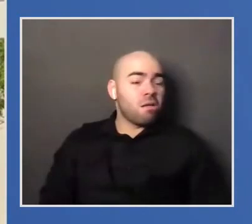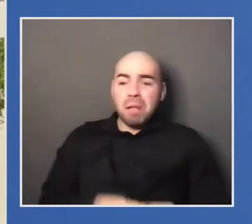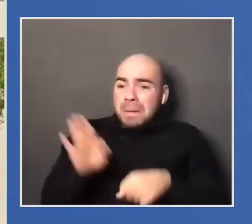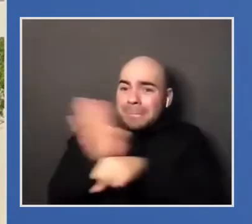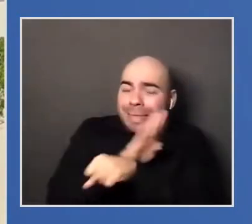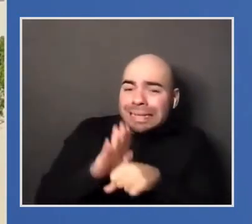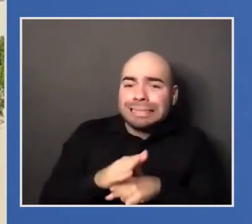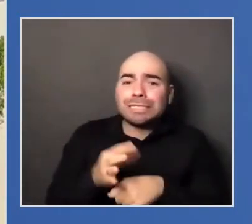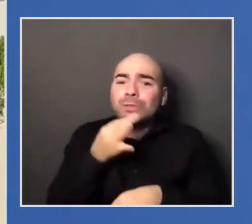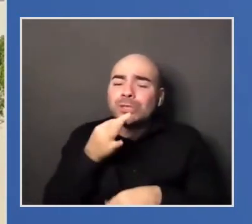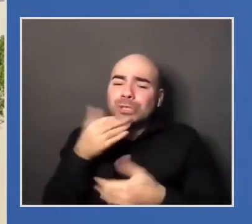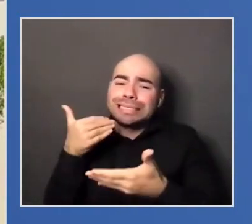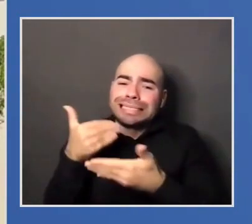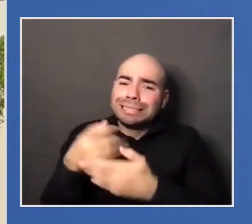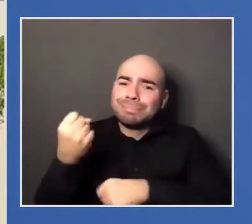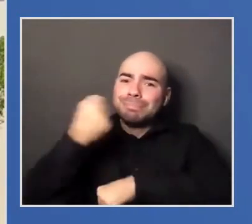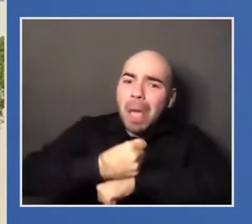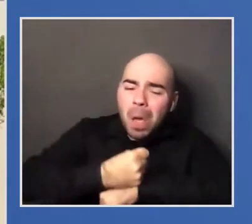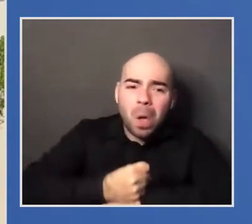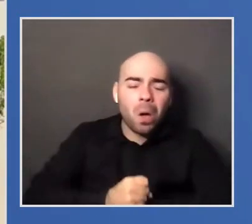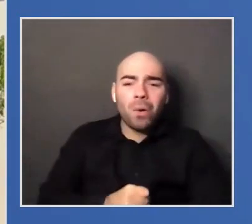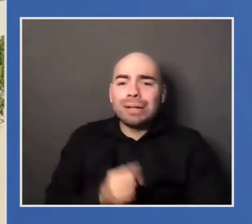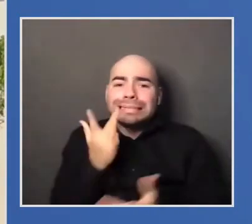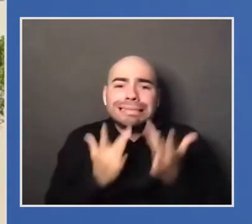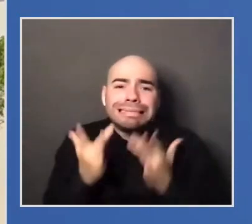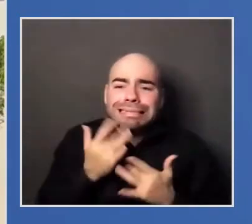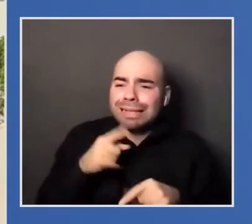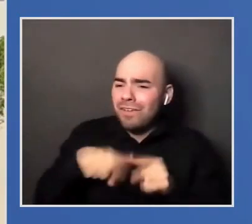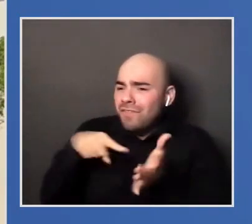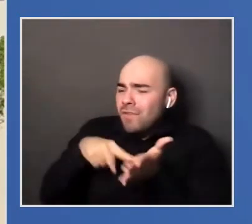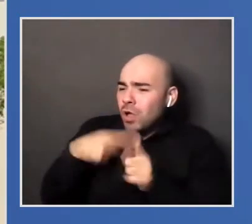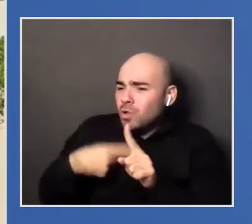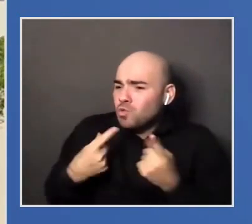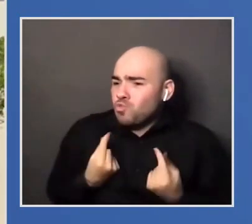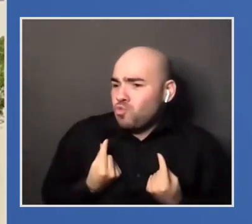HE SAID WE ARE DOING IT BECAUSE WE REFUSE TO POSTPONE. THAT'S WHAT AMERICANS DO,